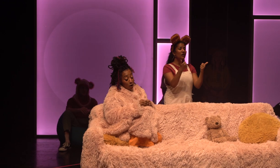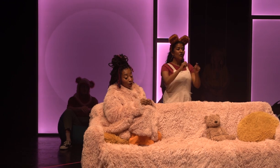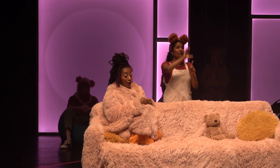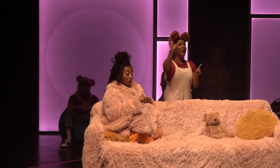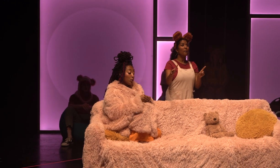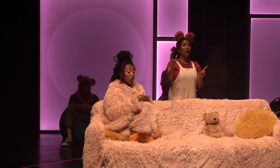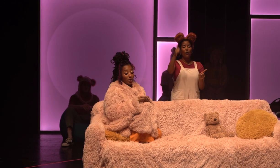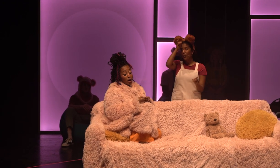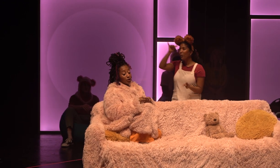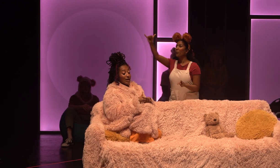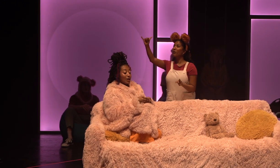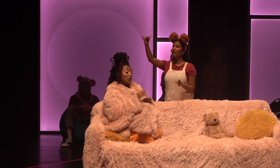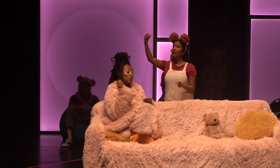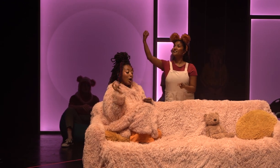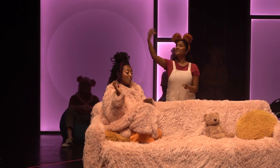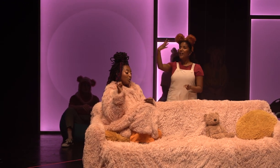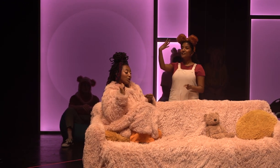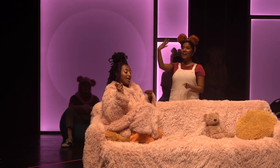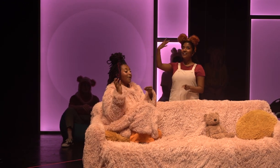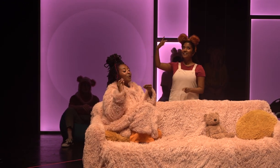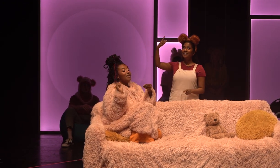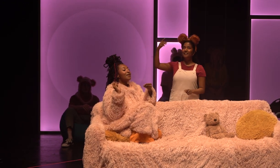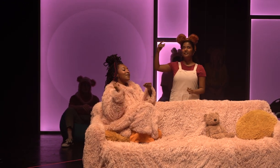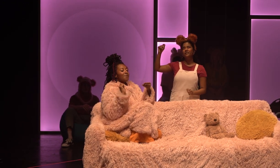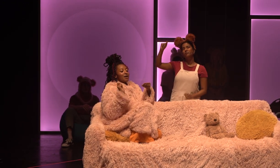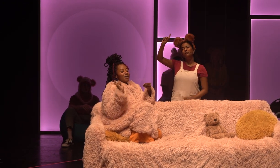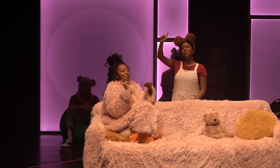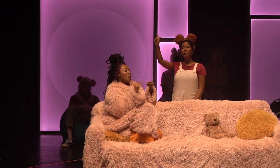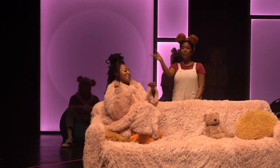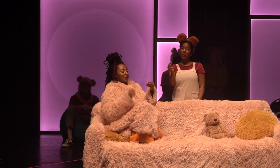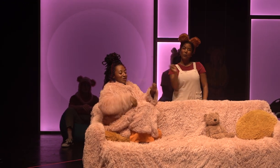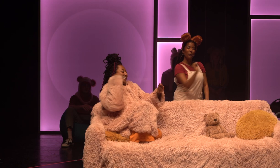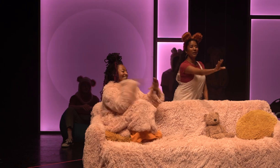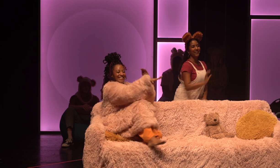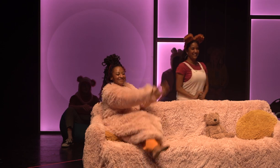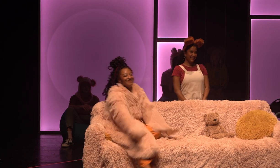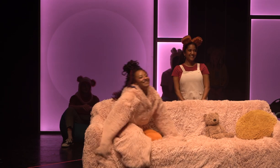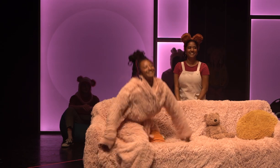Rainbow emoji, unicorn emoji, sunshine emoji, moon emoji.